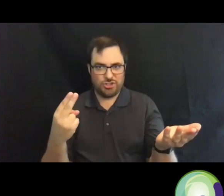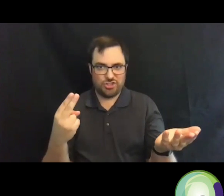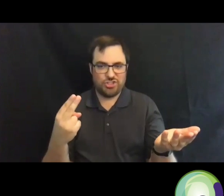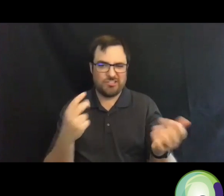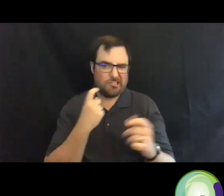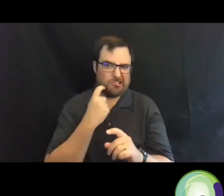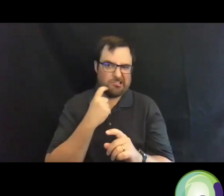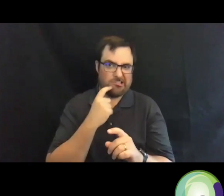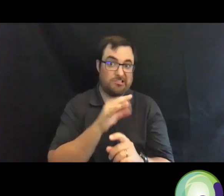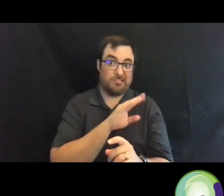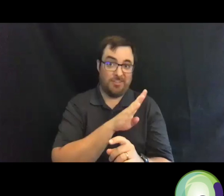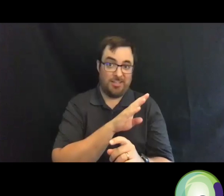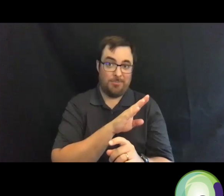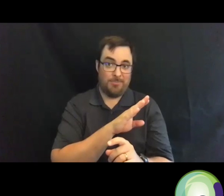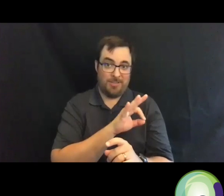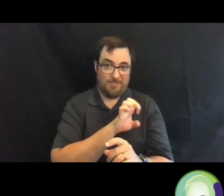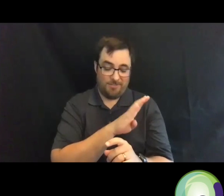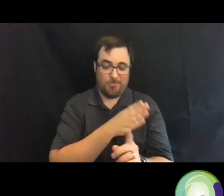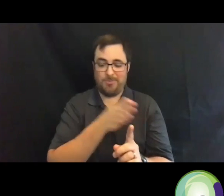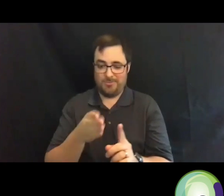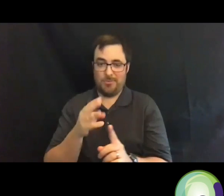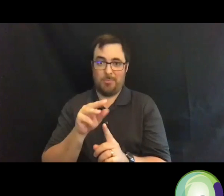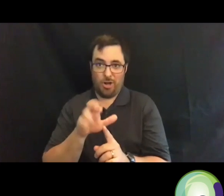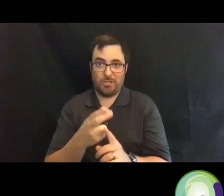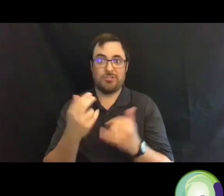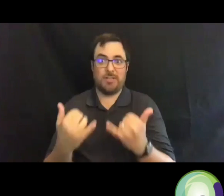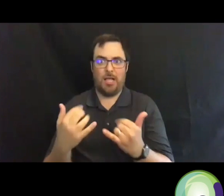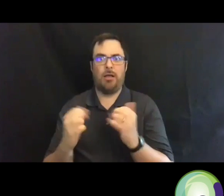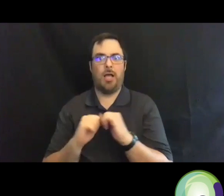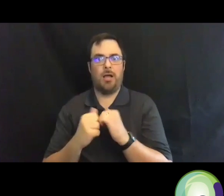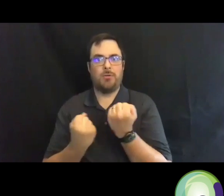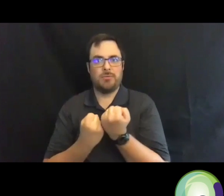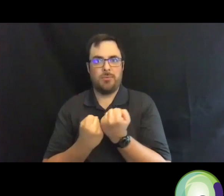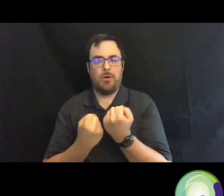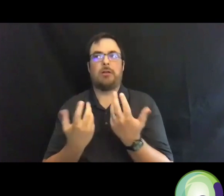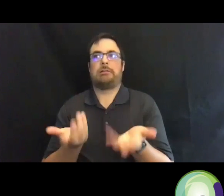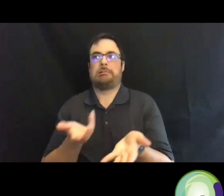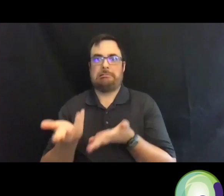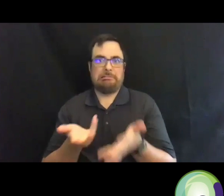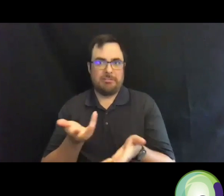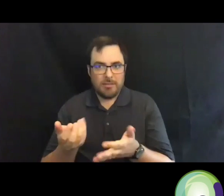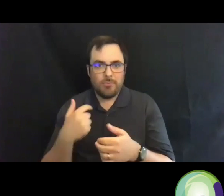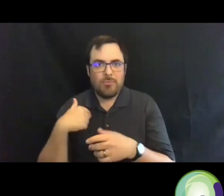collaborating with the teacher of the deaf and hard of hearing and we did find.. some of the videos that I posted